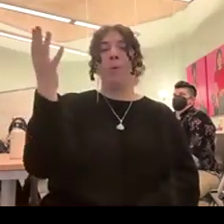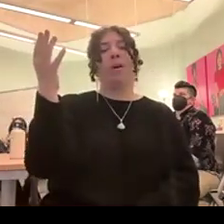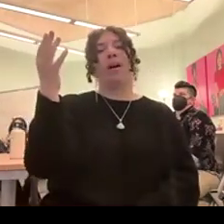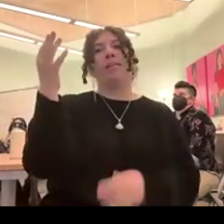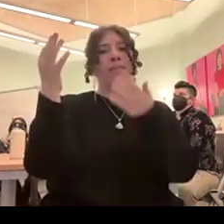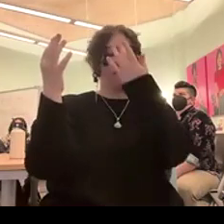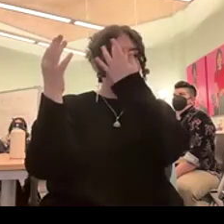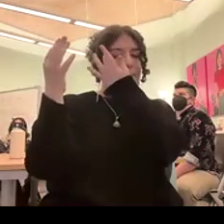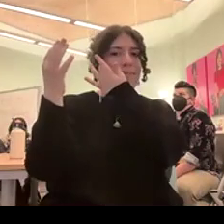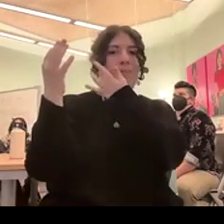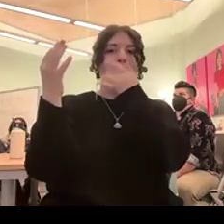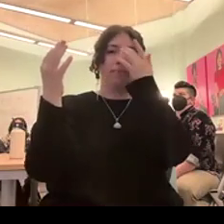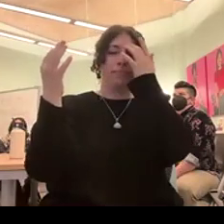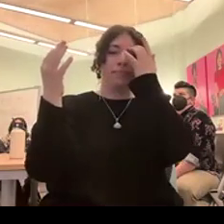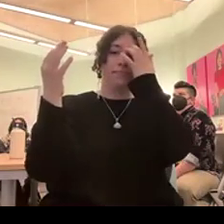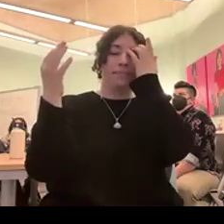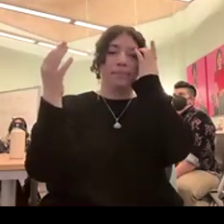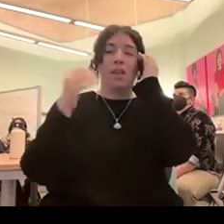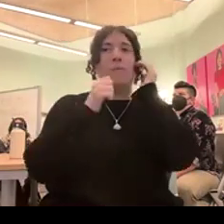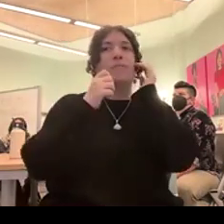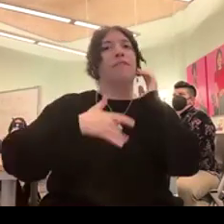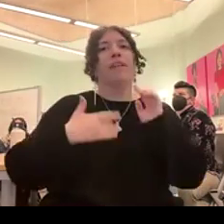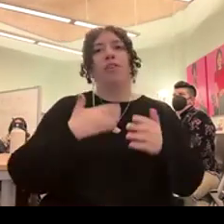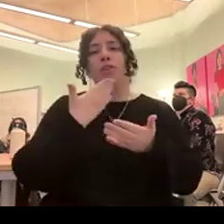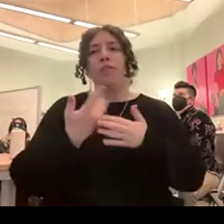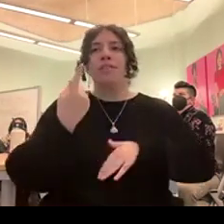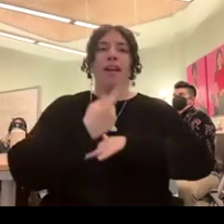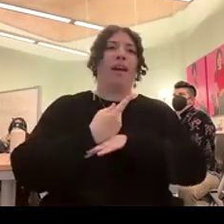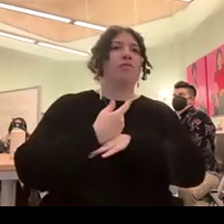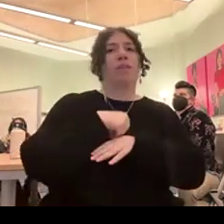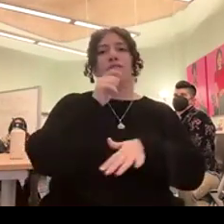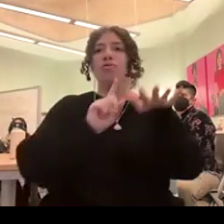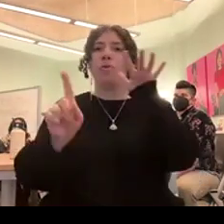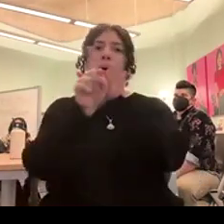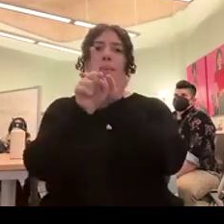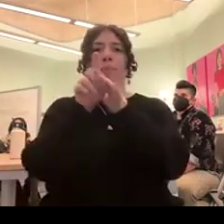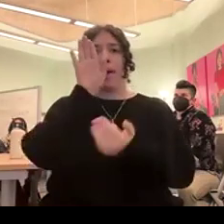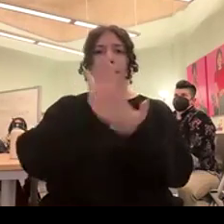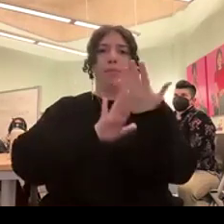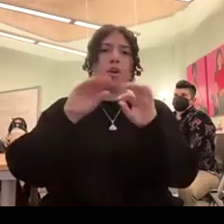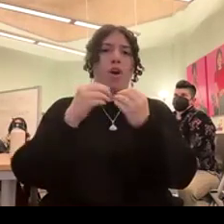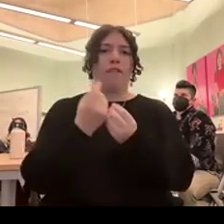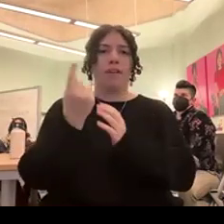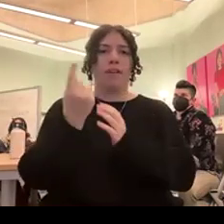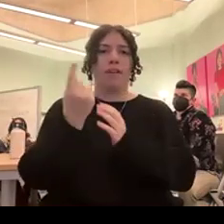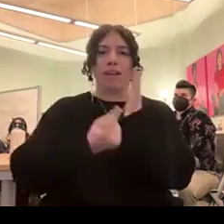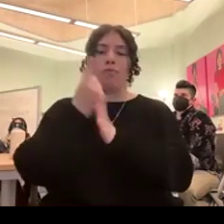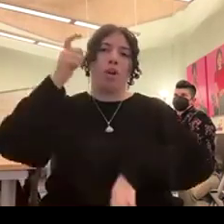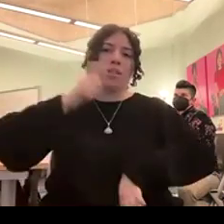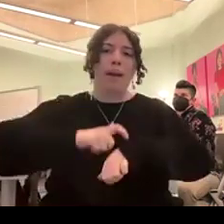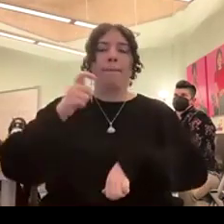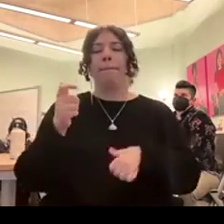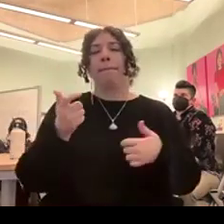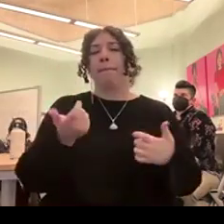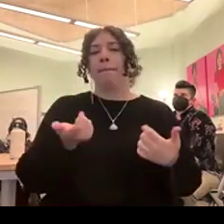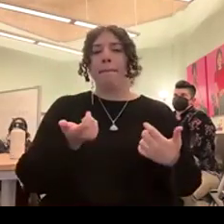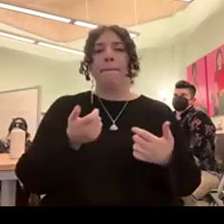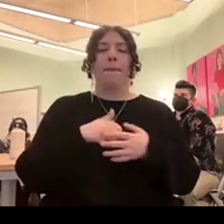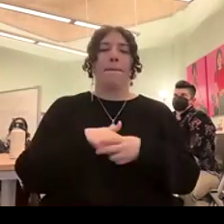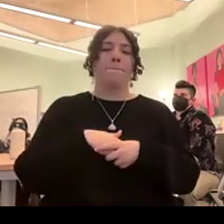supervisor know that I wasn't feeling well today, so I didn't show up to my in-person office hours